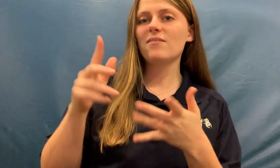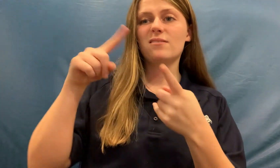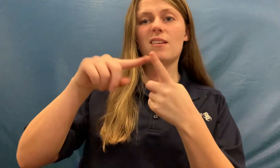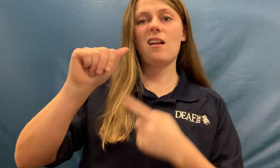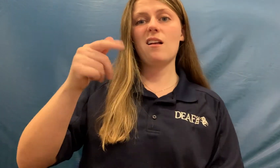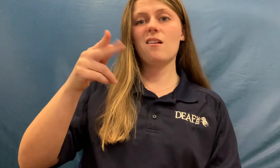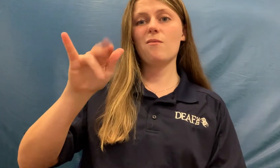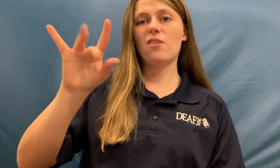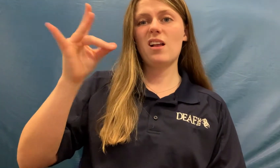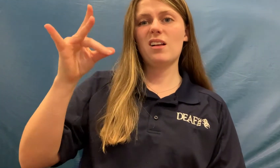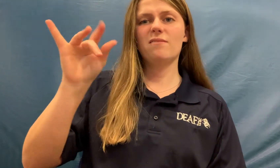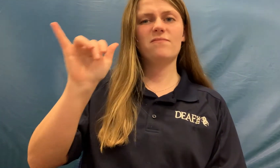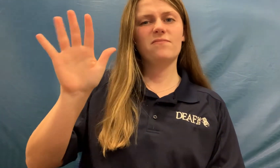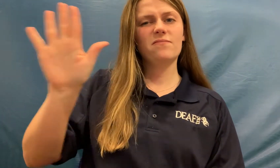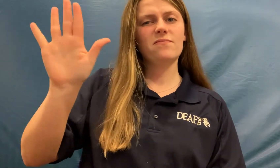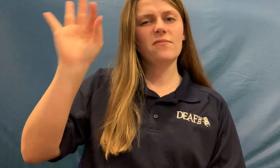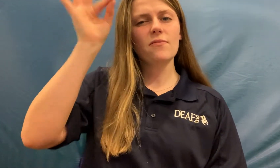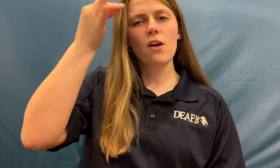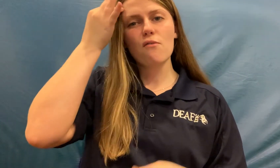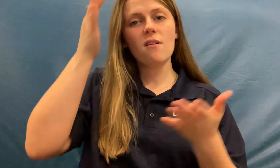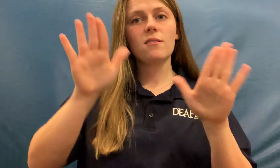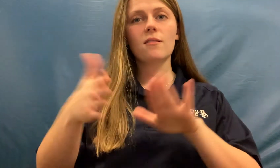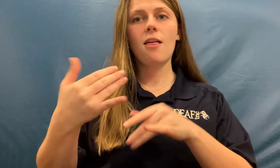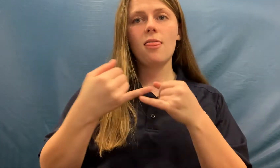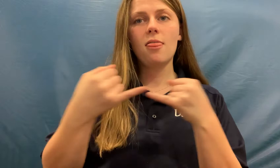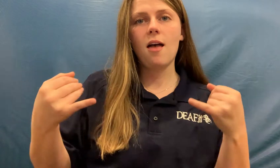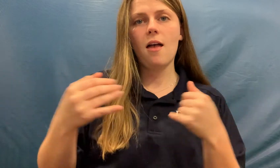until the federal deadline, which is April 18.